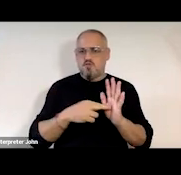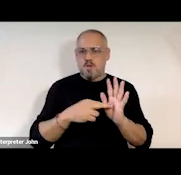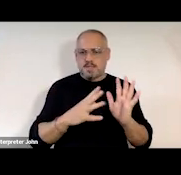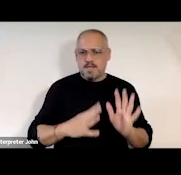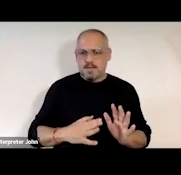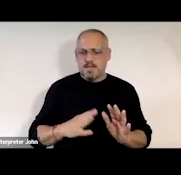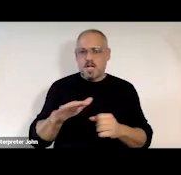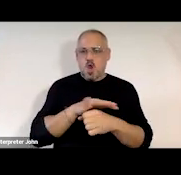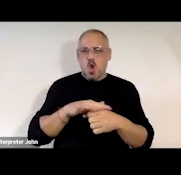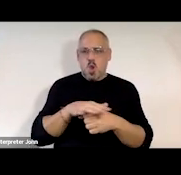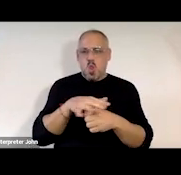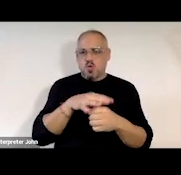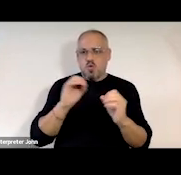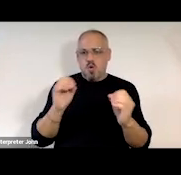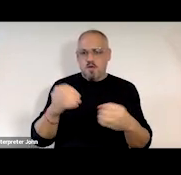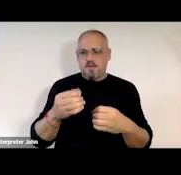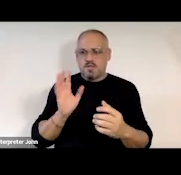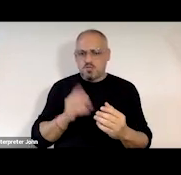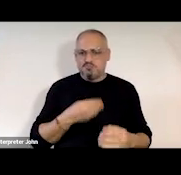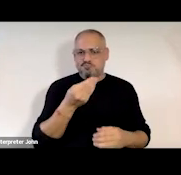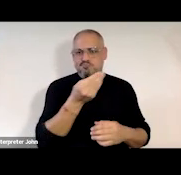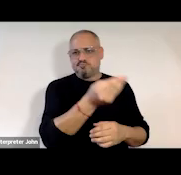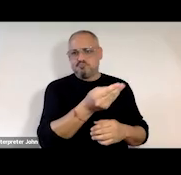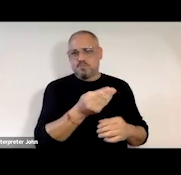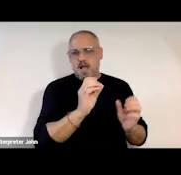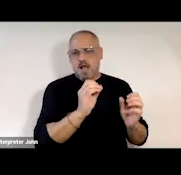at the local field offices that you'll be submitting applications to,